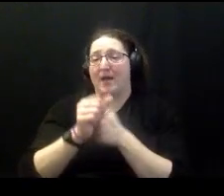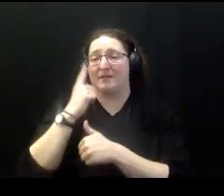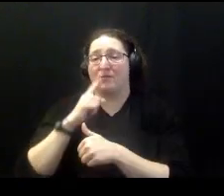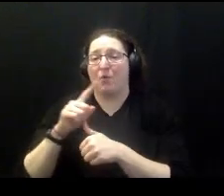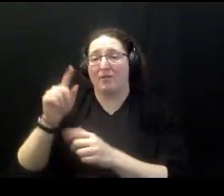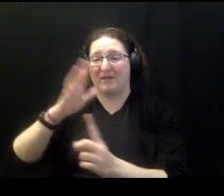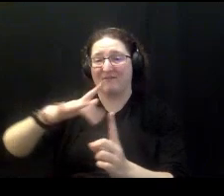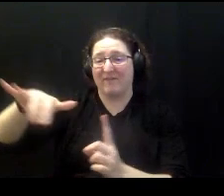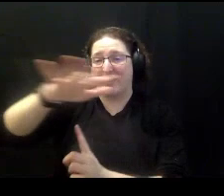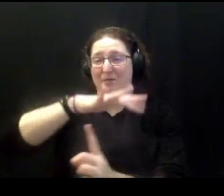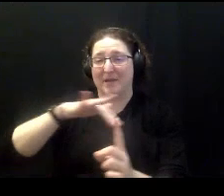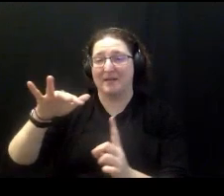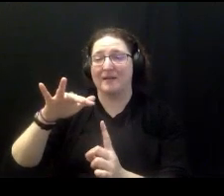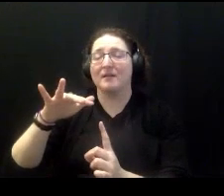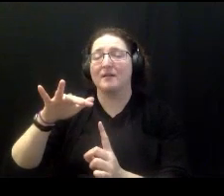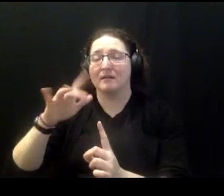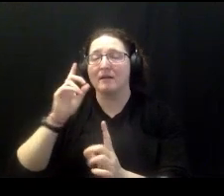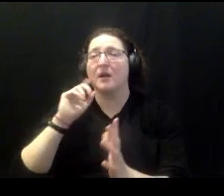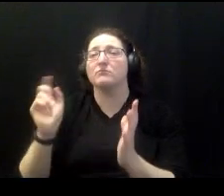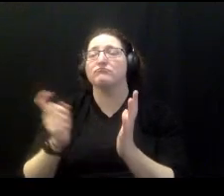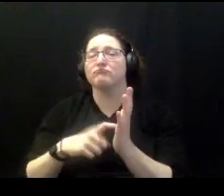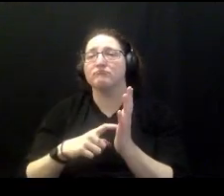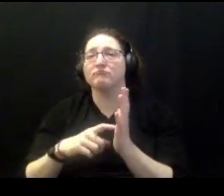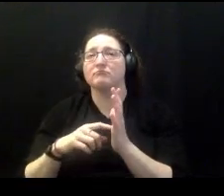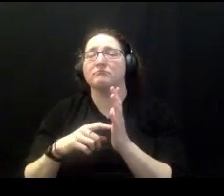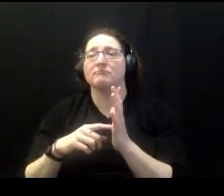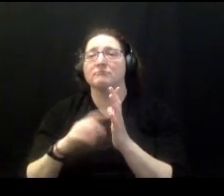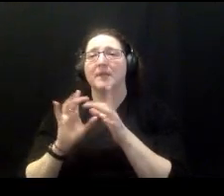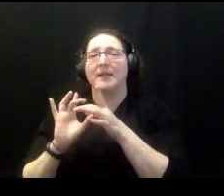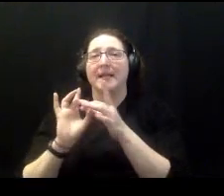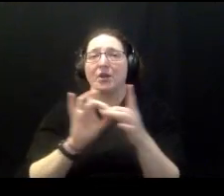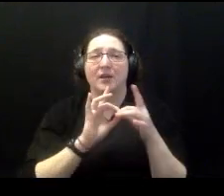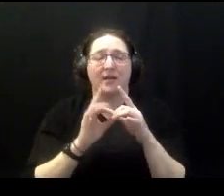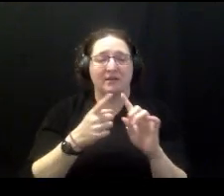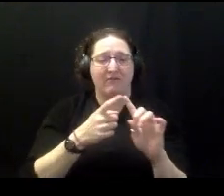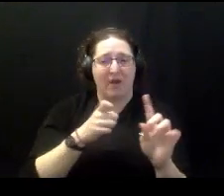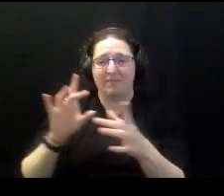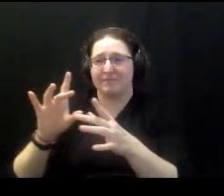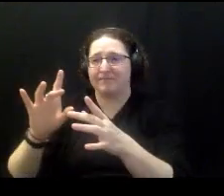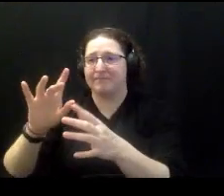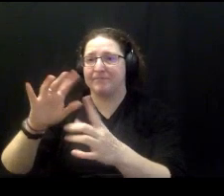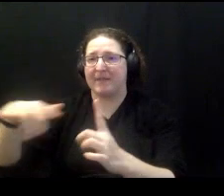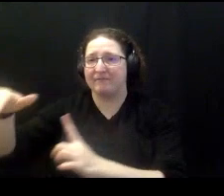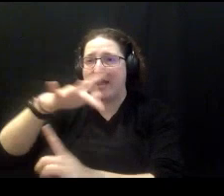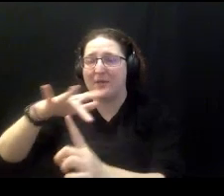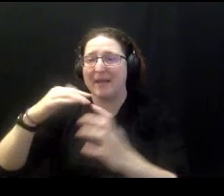again recognizing the interconnections between the environment, animal health, and human health,